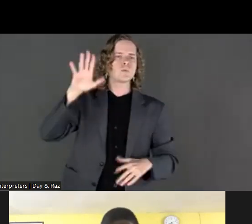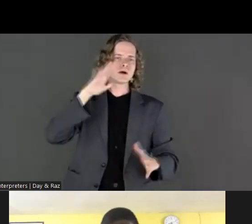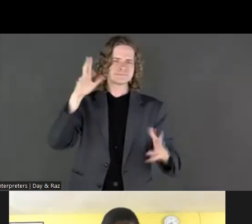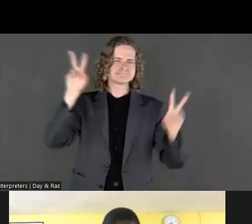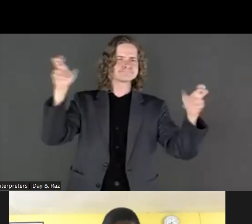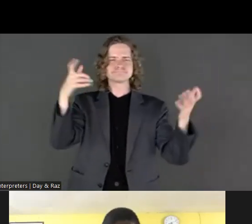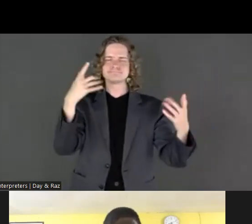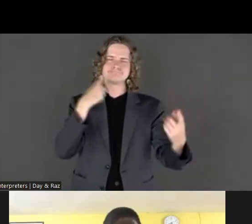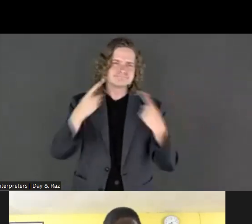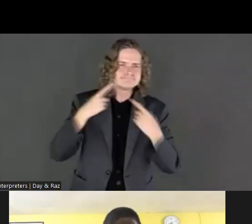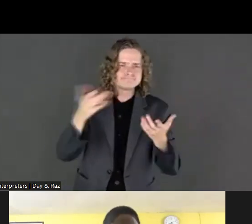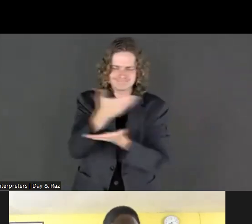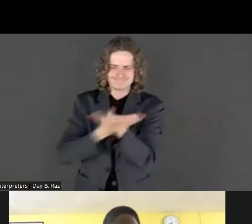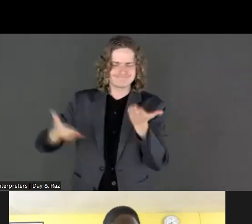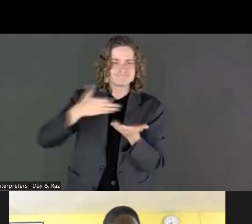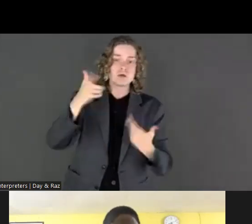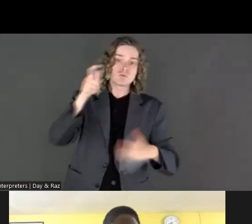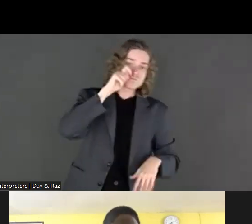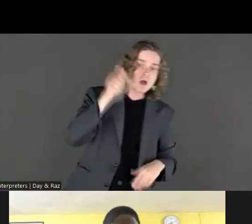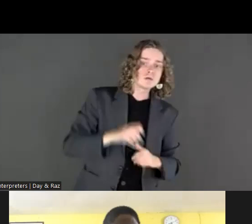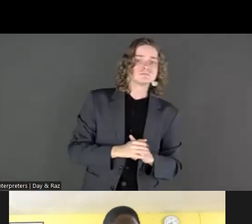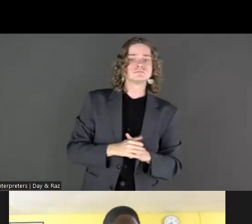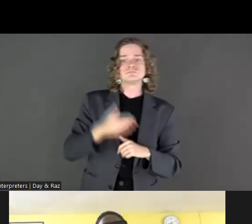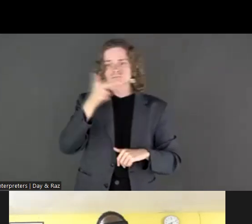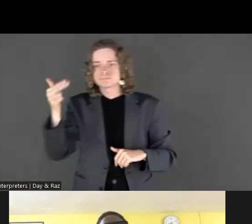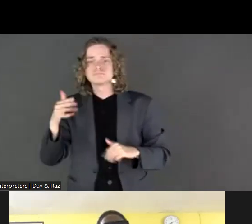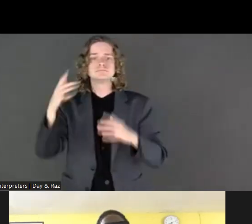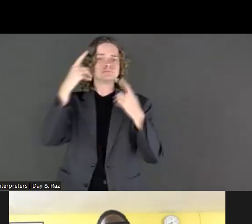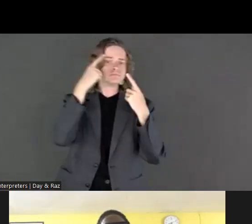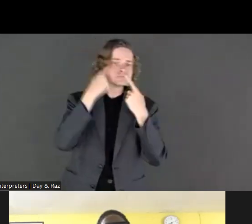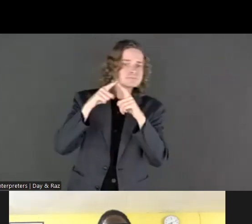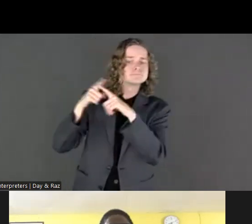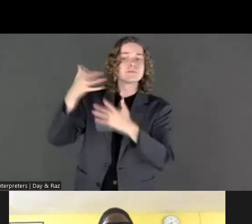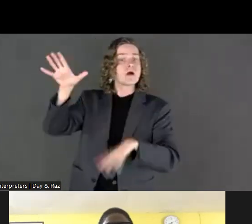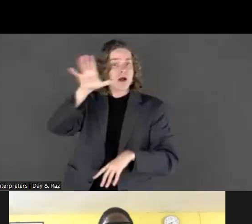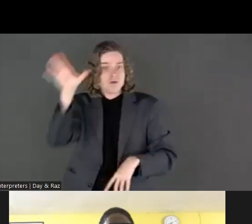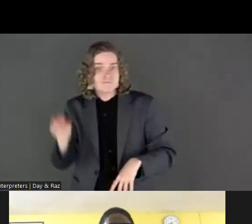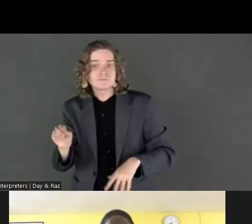the Horn of Africa, have highlighted how critical it is that organizations have and for persons with